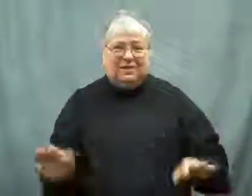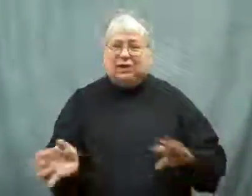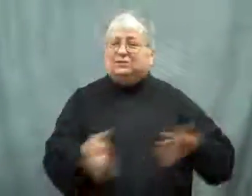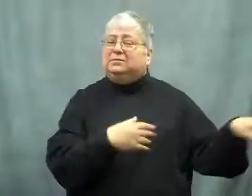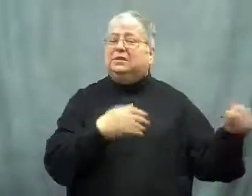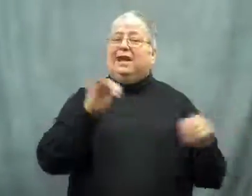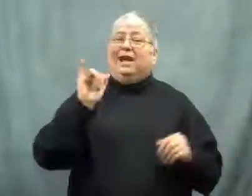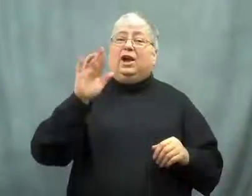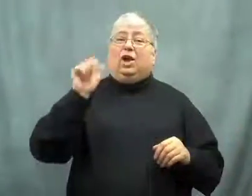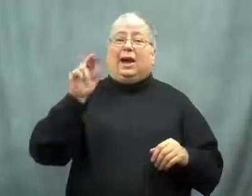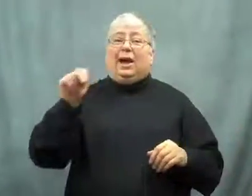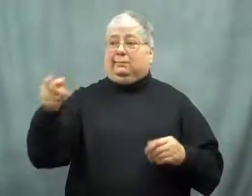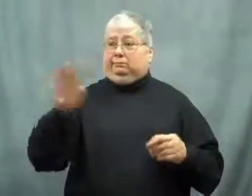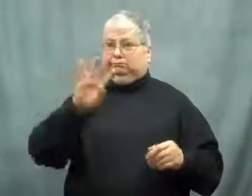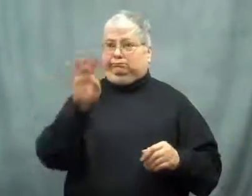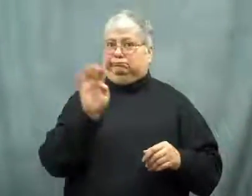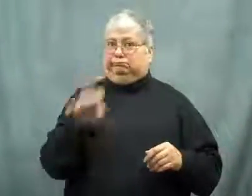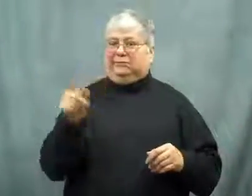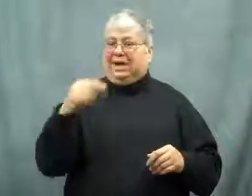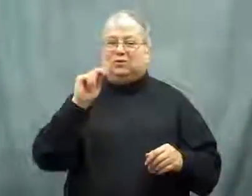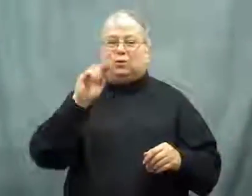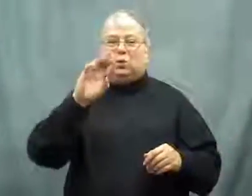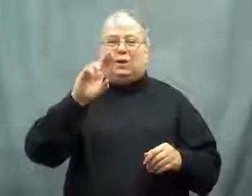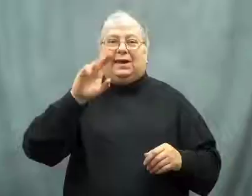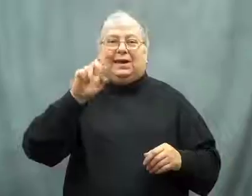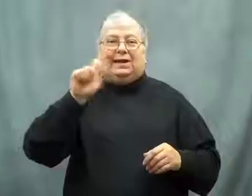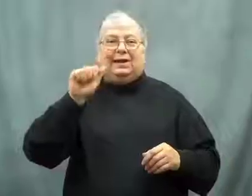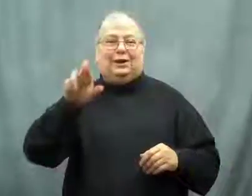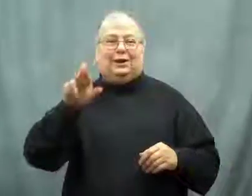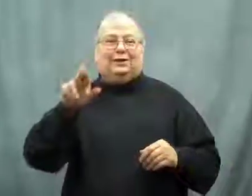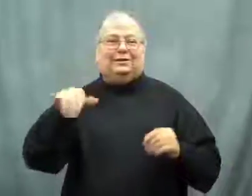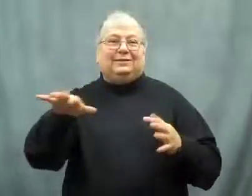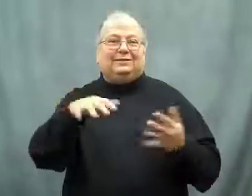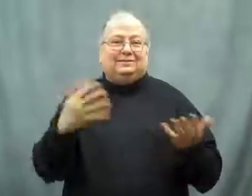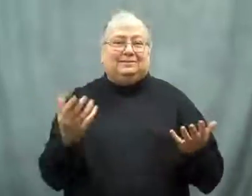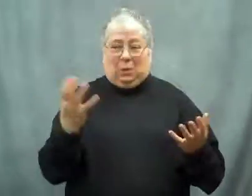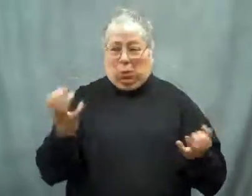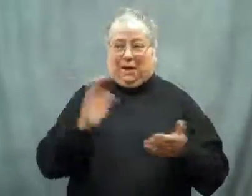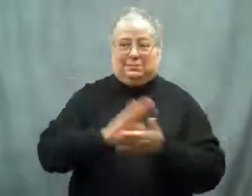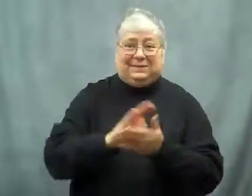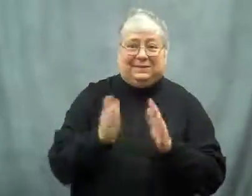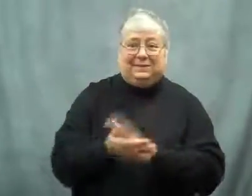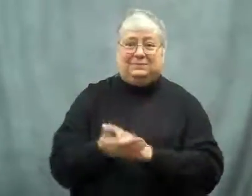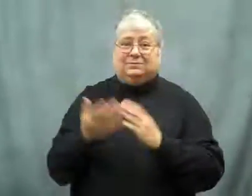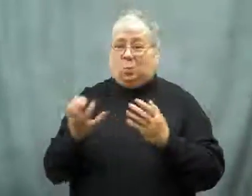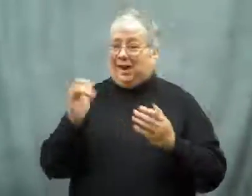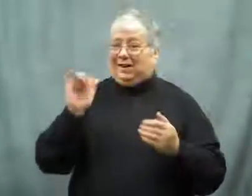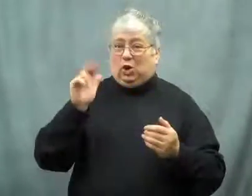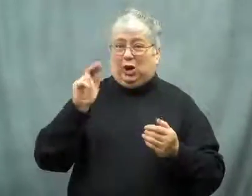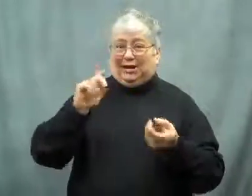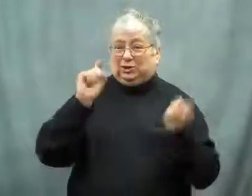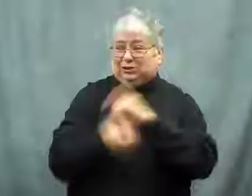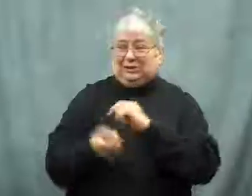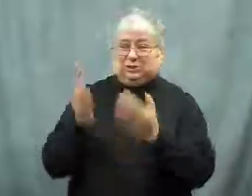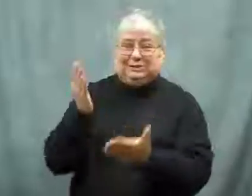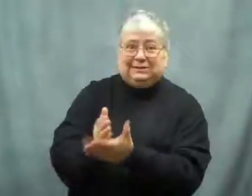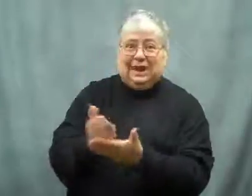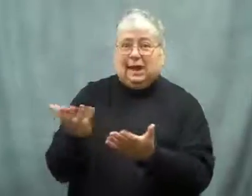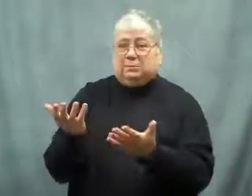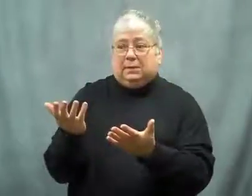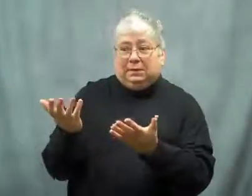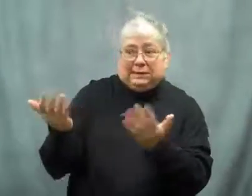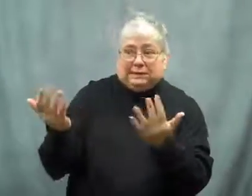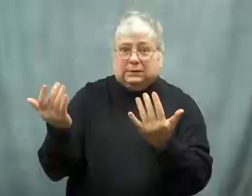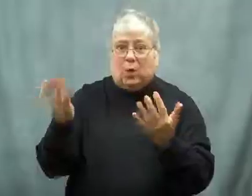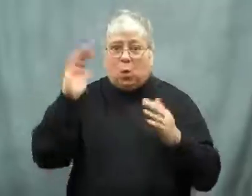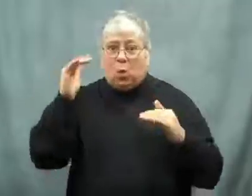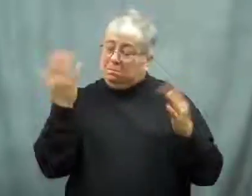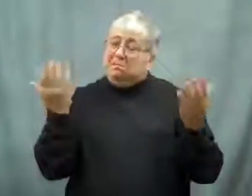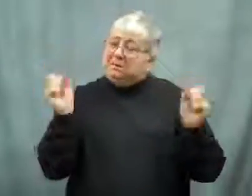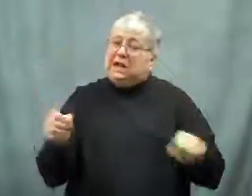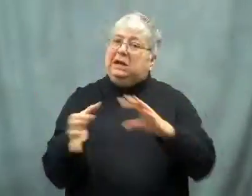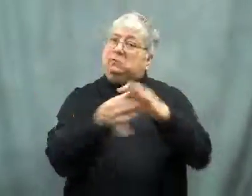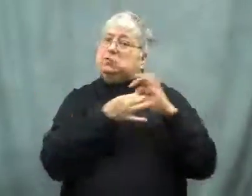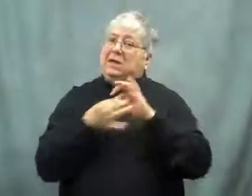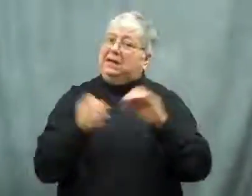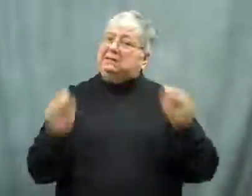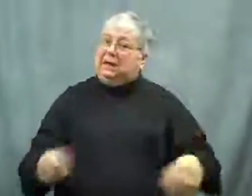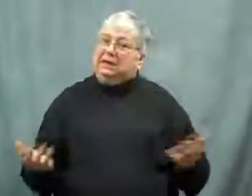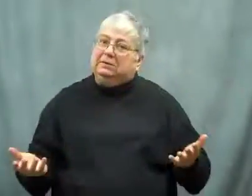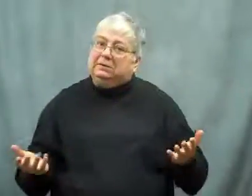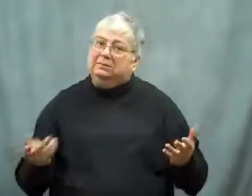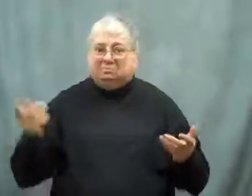Iran's status with the nuclear program was questionable.